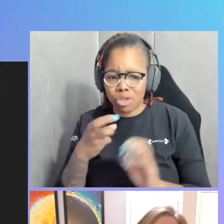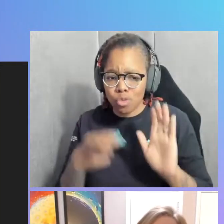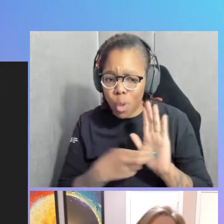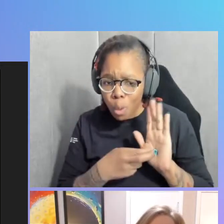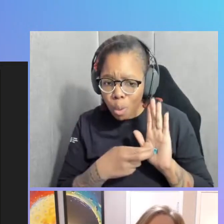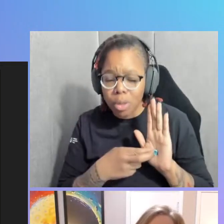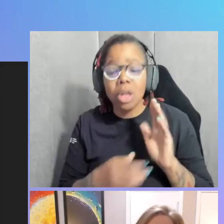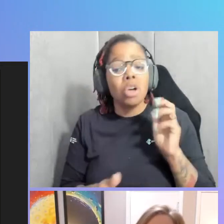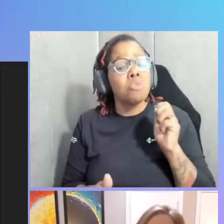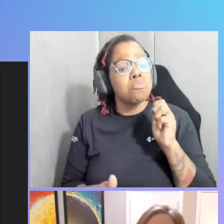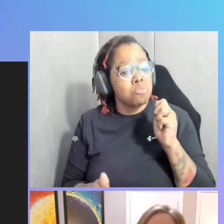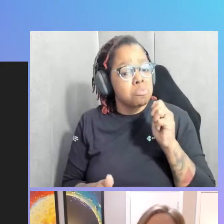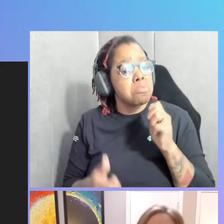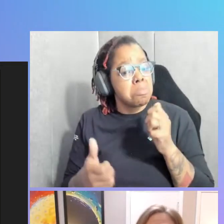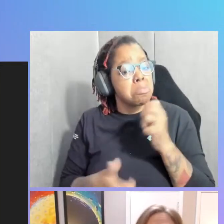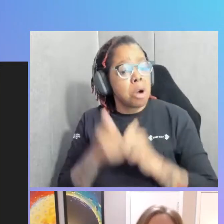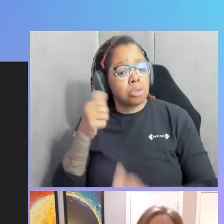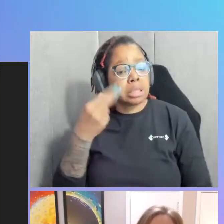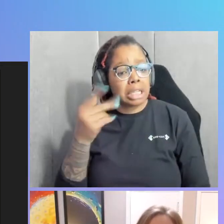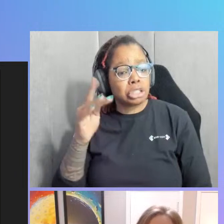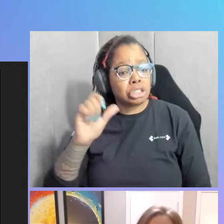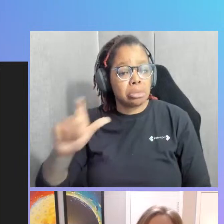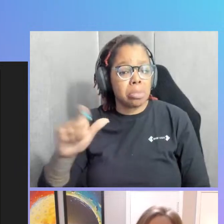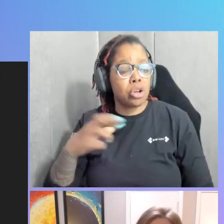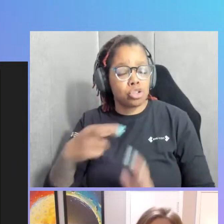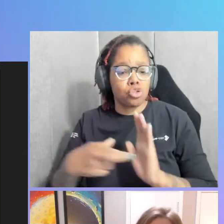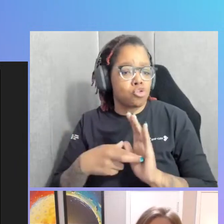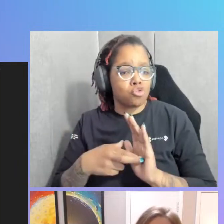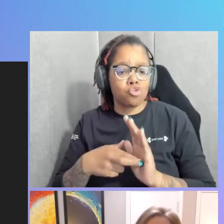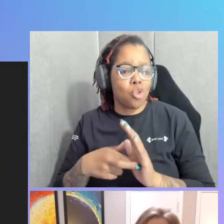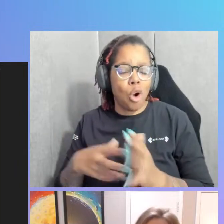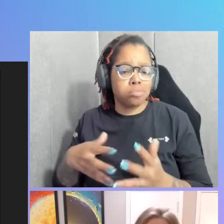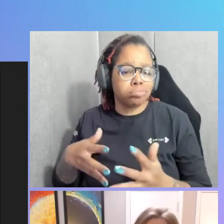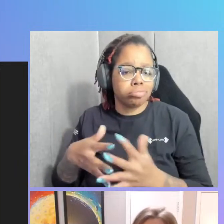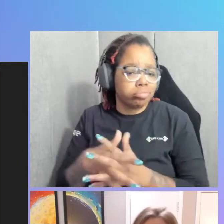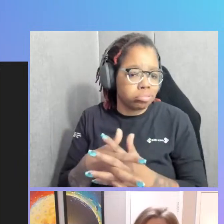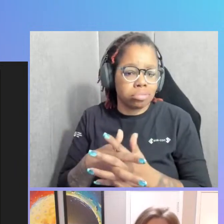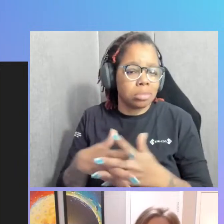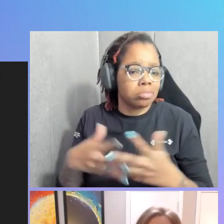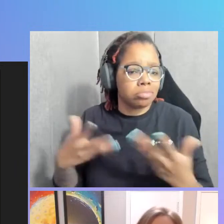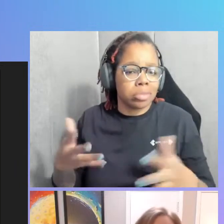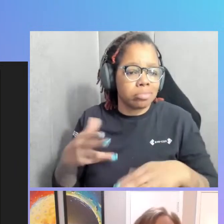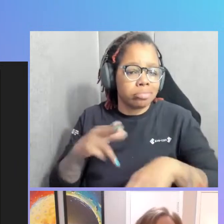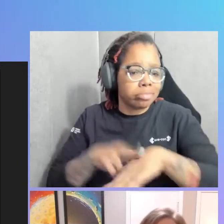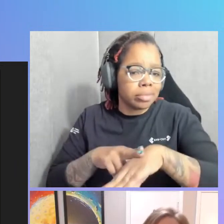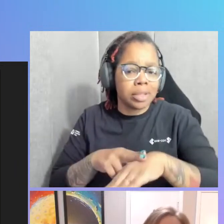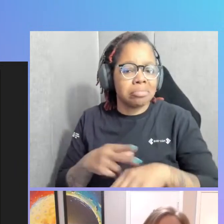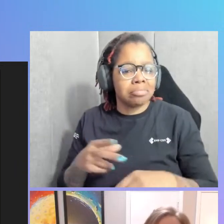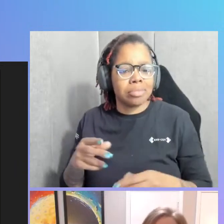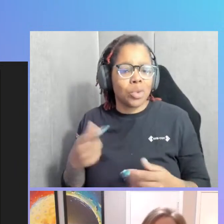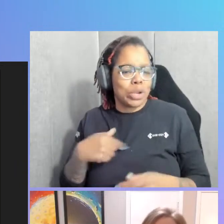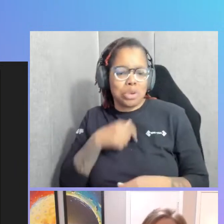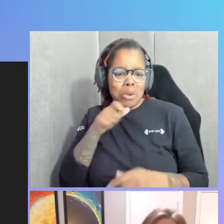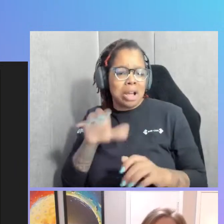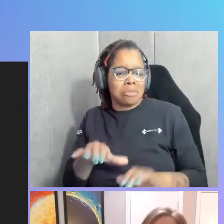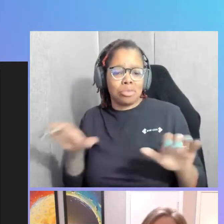elements, the role is baked in by default, so we get it for